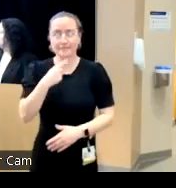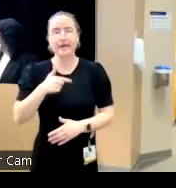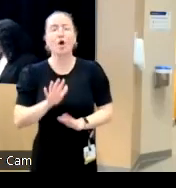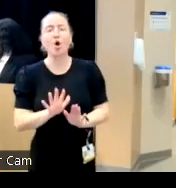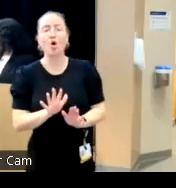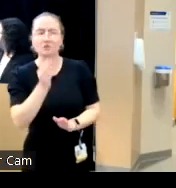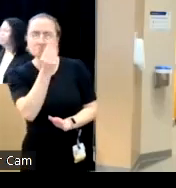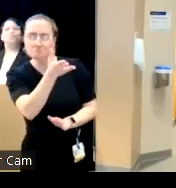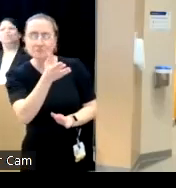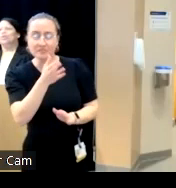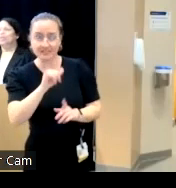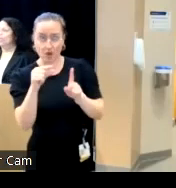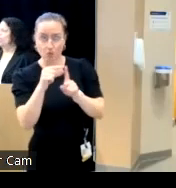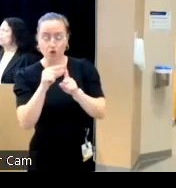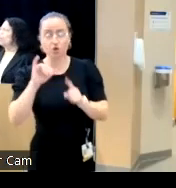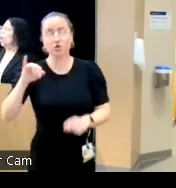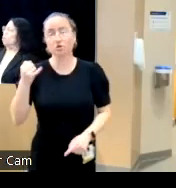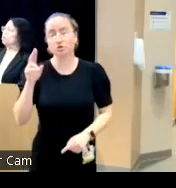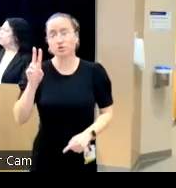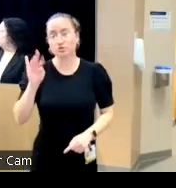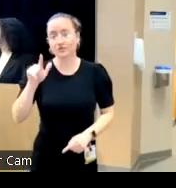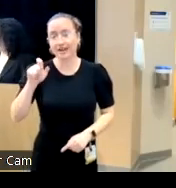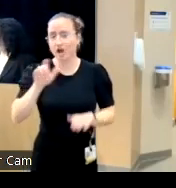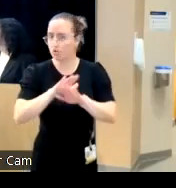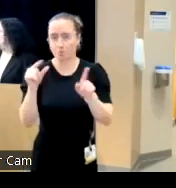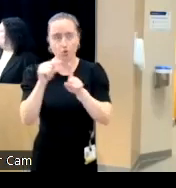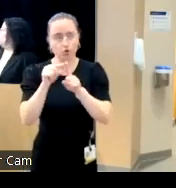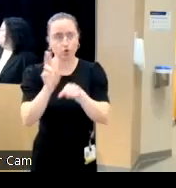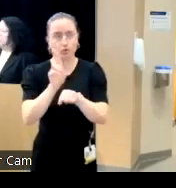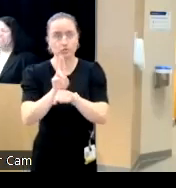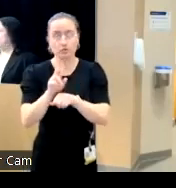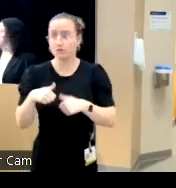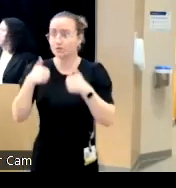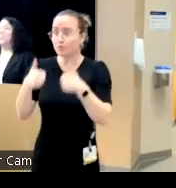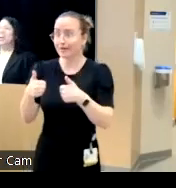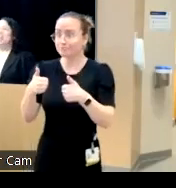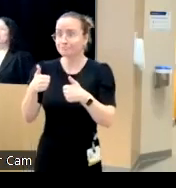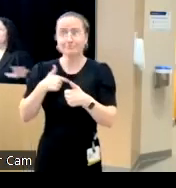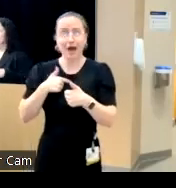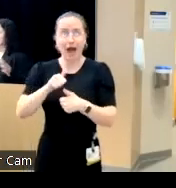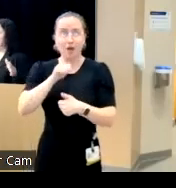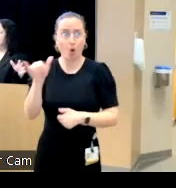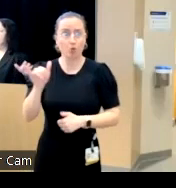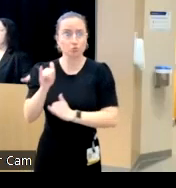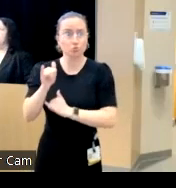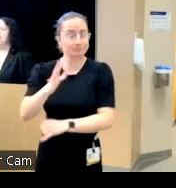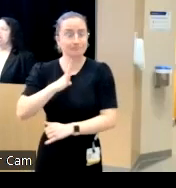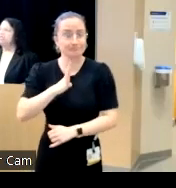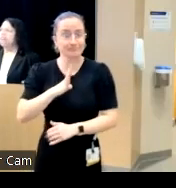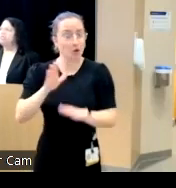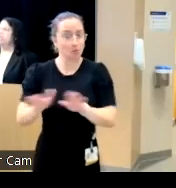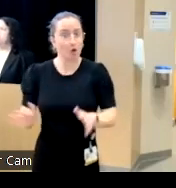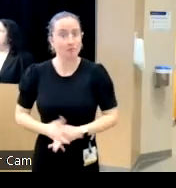use the term Juvenile and I said oh great I won't either thank you so at that point I was actually